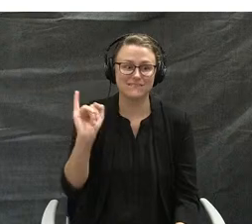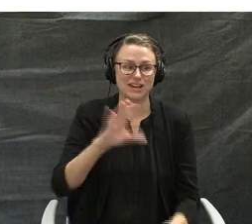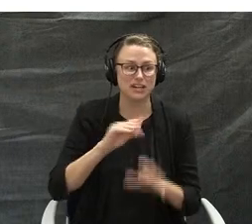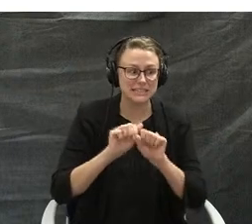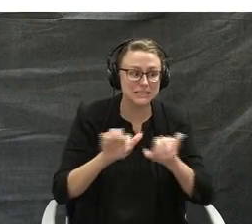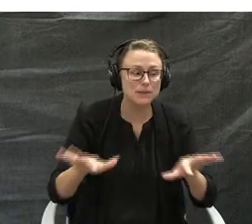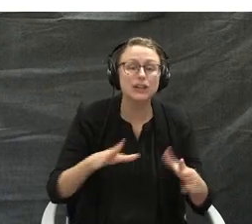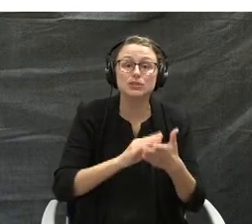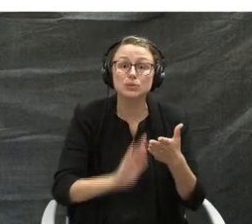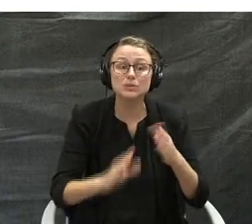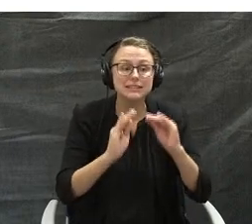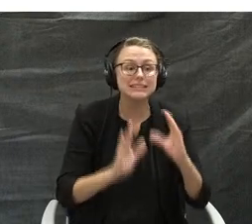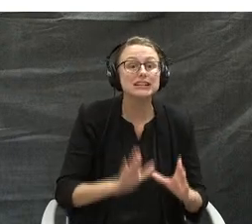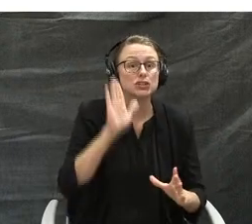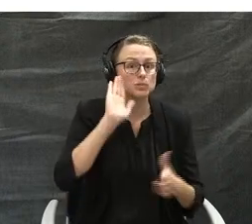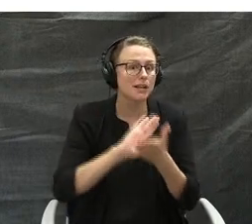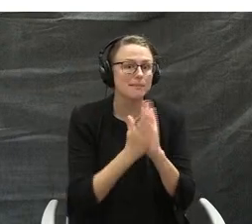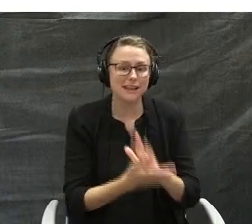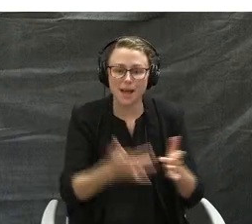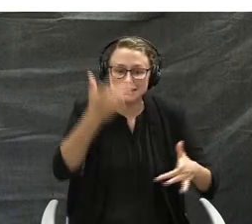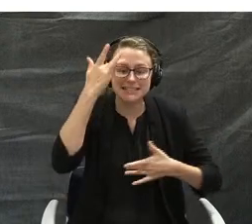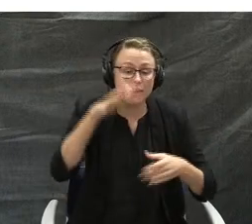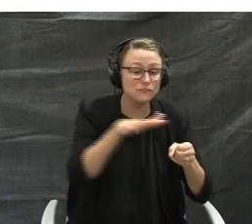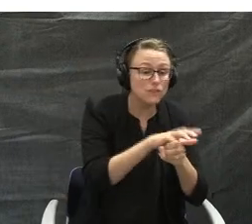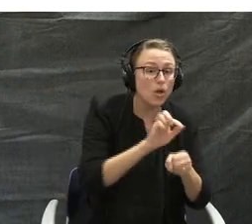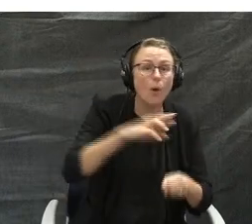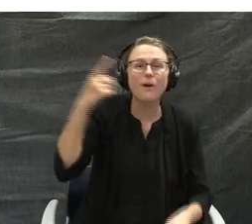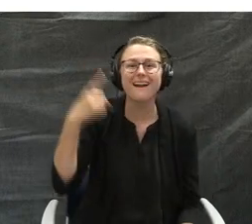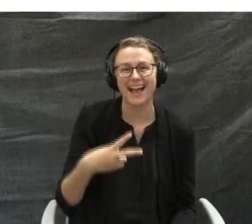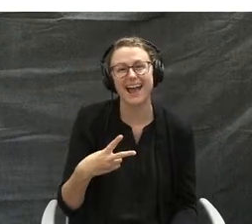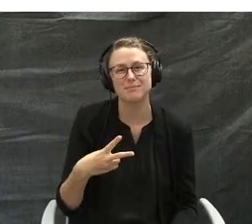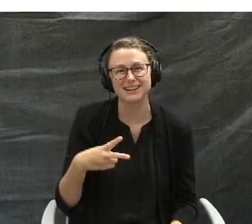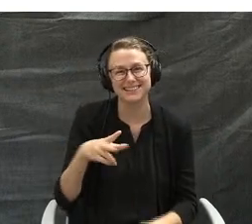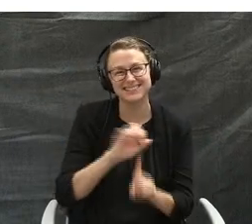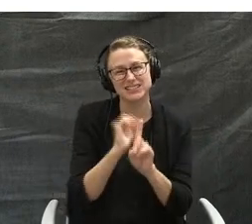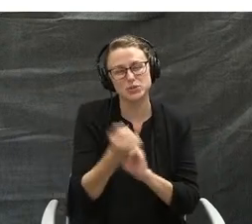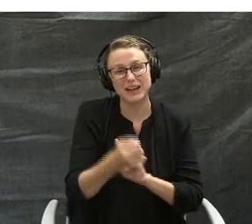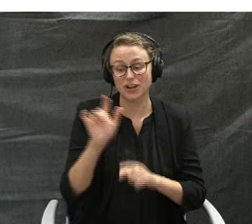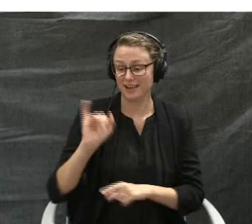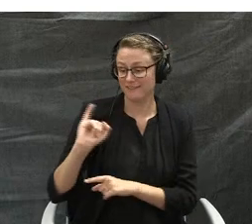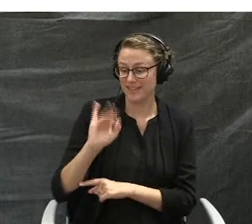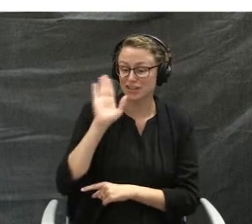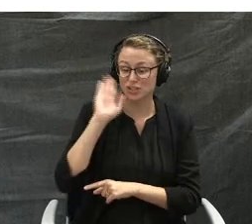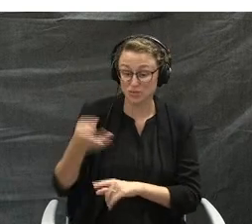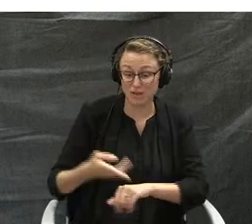teachers will get sick in full or hybrid scenarios, and those infections will increase the level of sickness in our